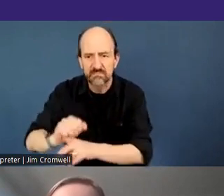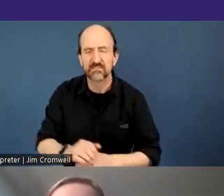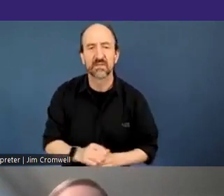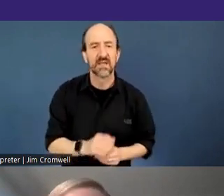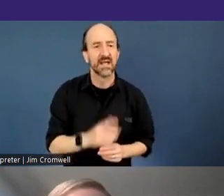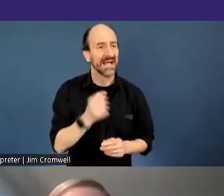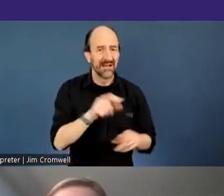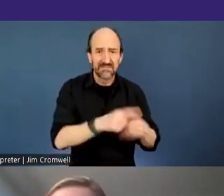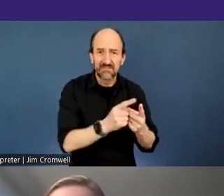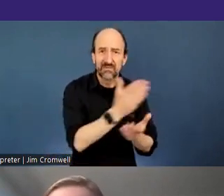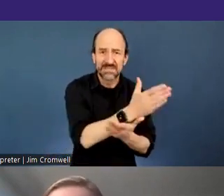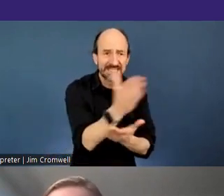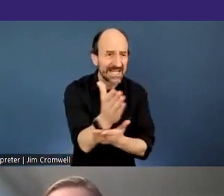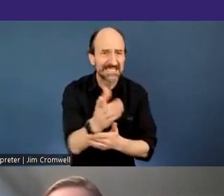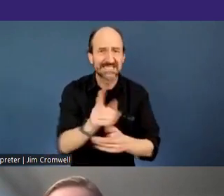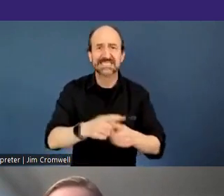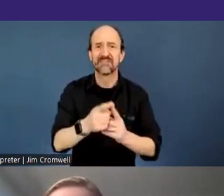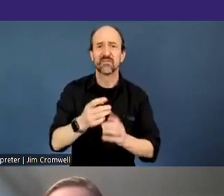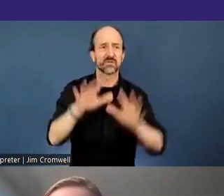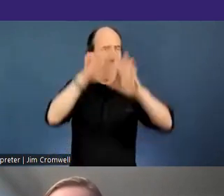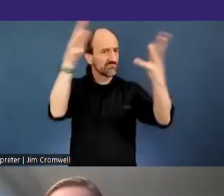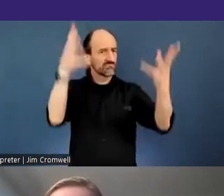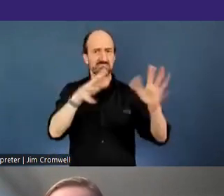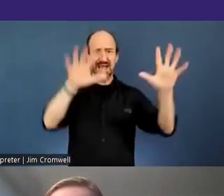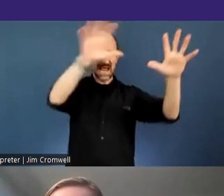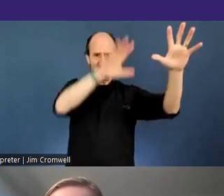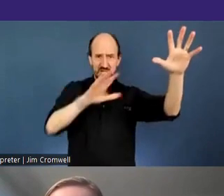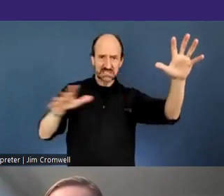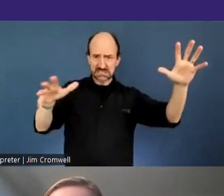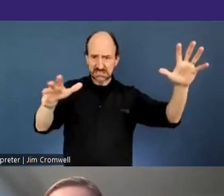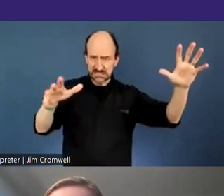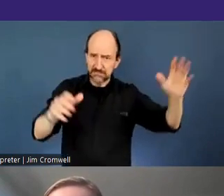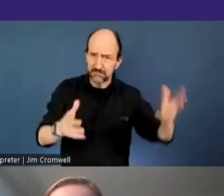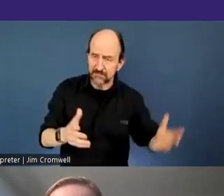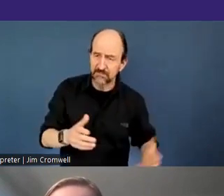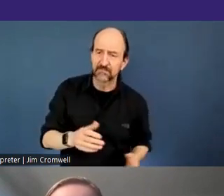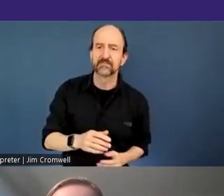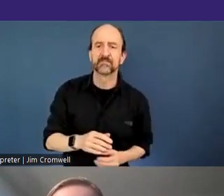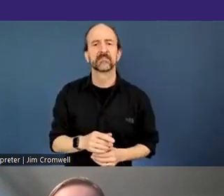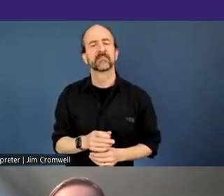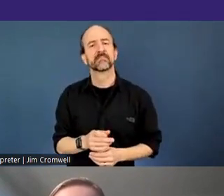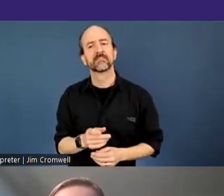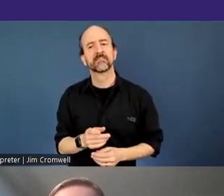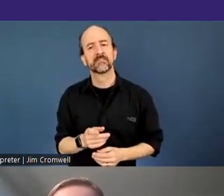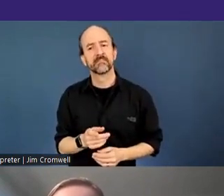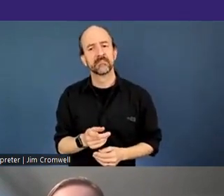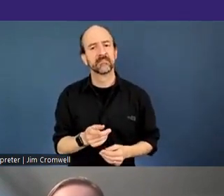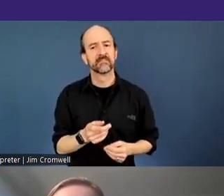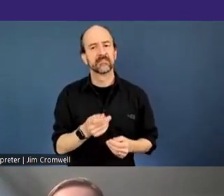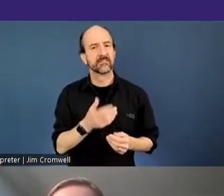geographical areas and organisations that implement CLD all have their own methodology.